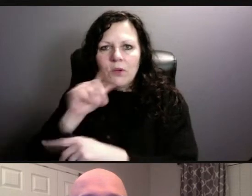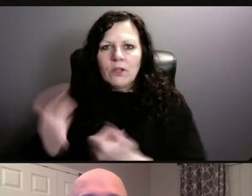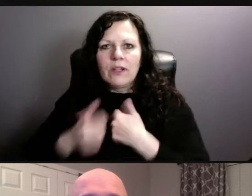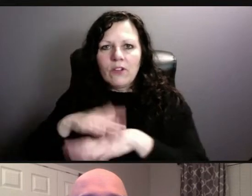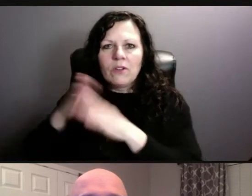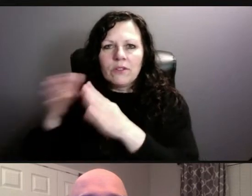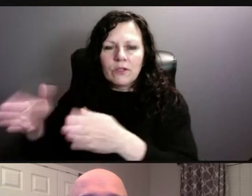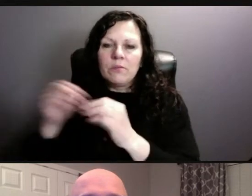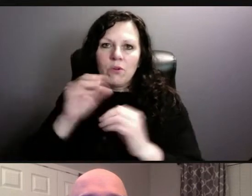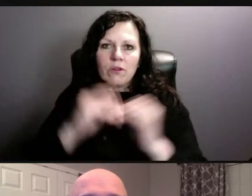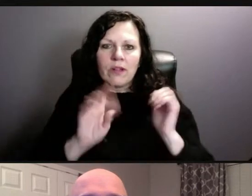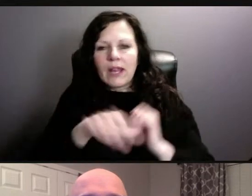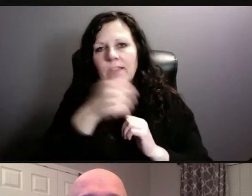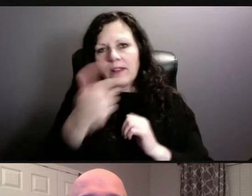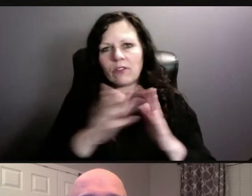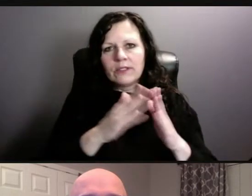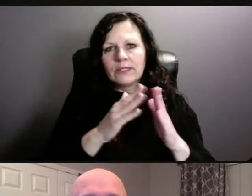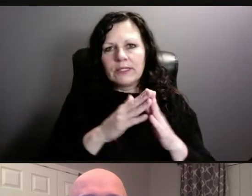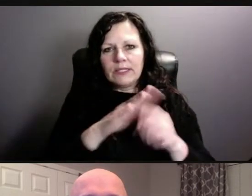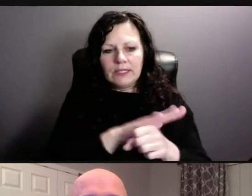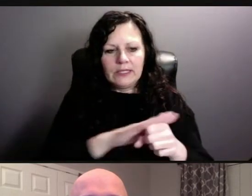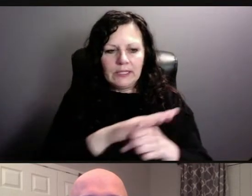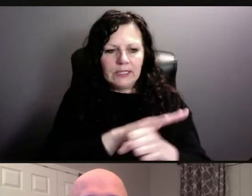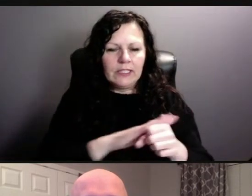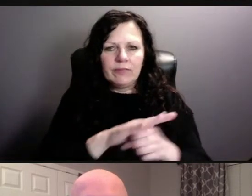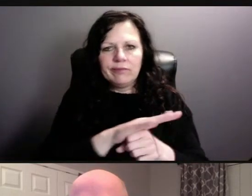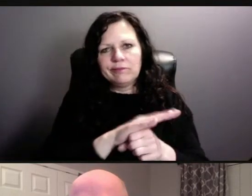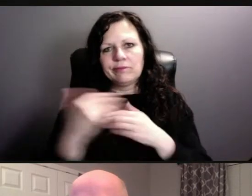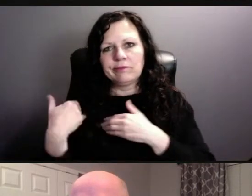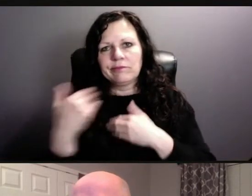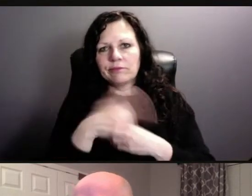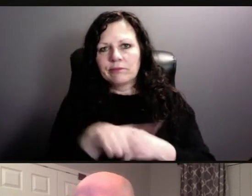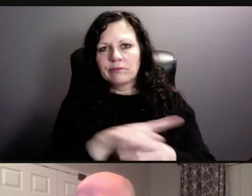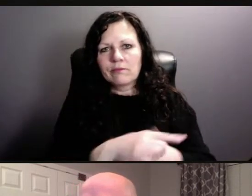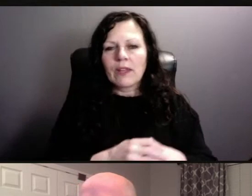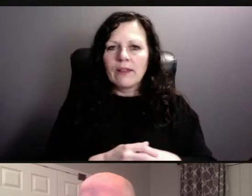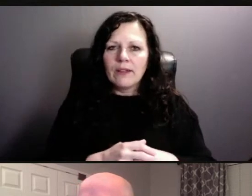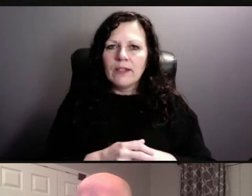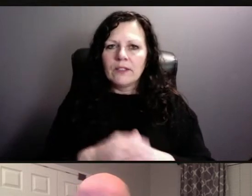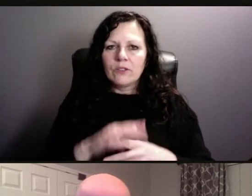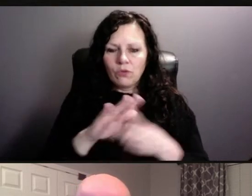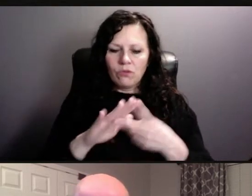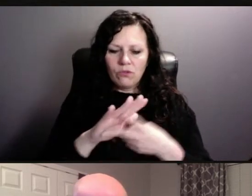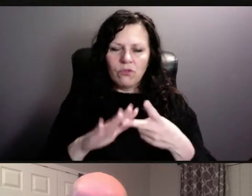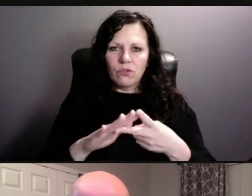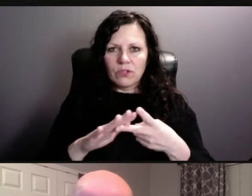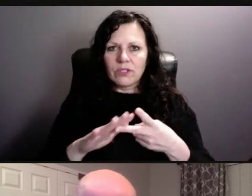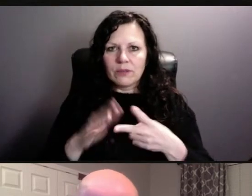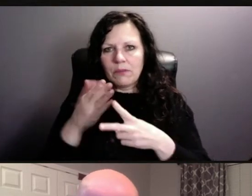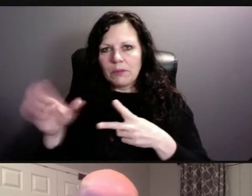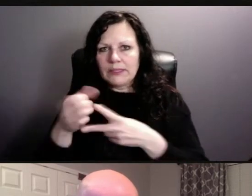HOMELESS INDIVIDUALS ON